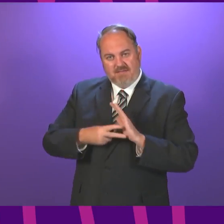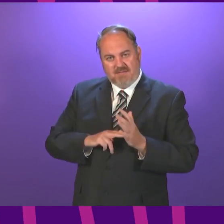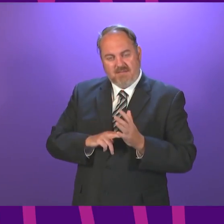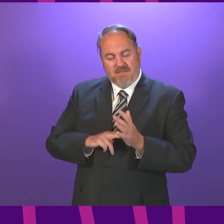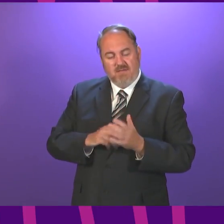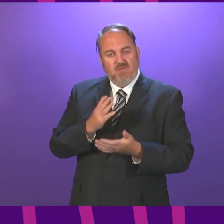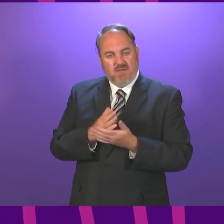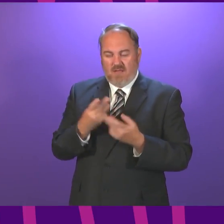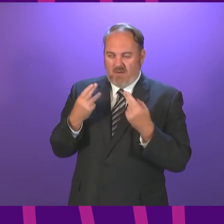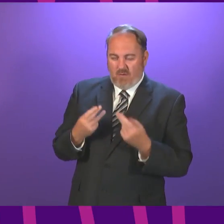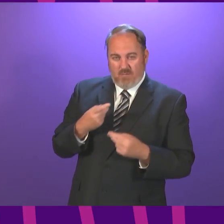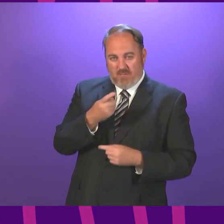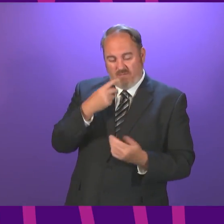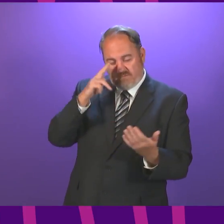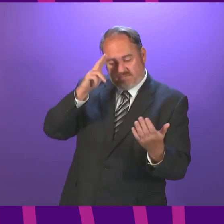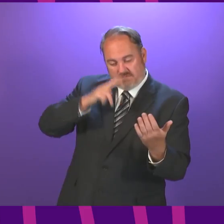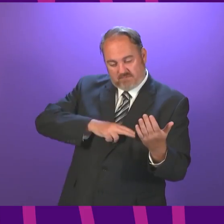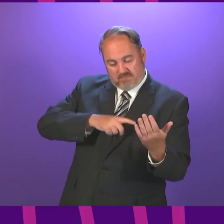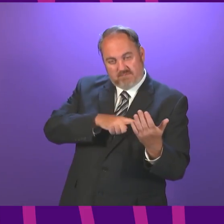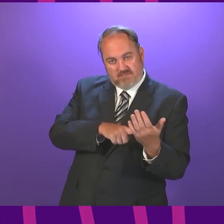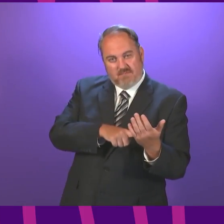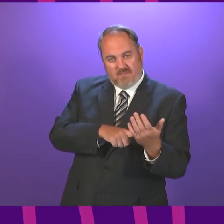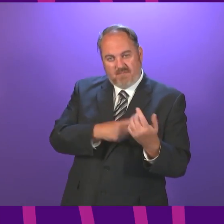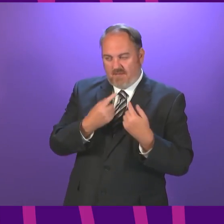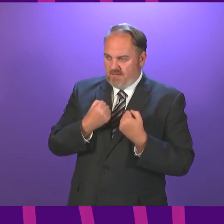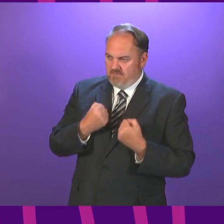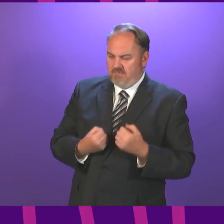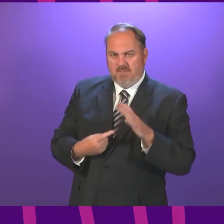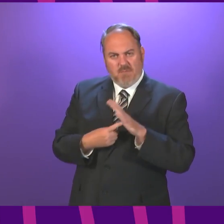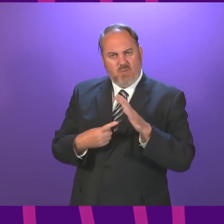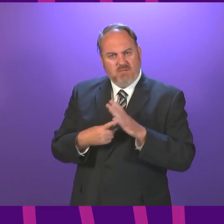I hope that Mr Sarwar has heard today’s significant announcements, particularly about